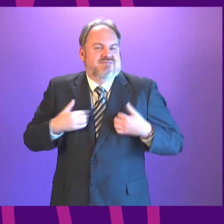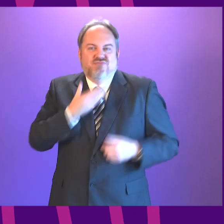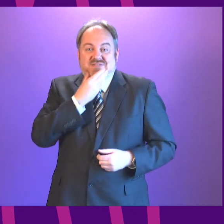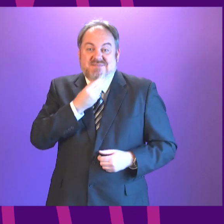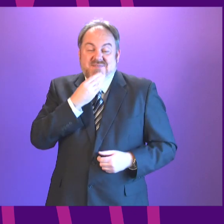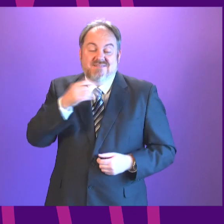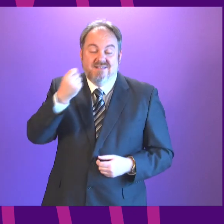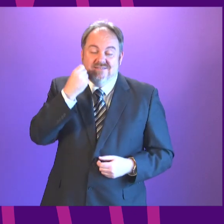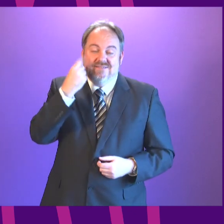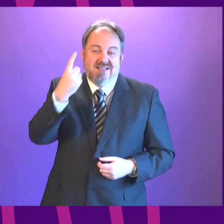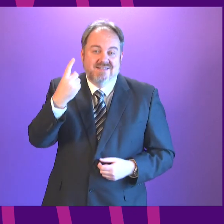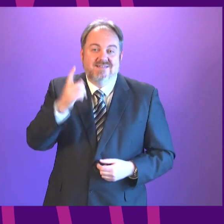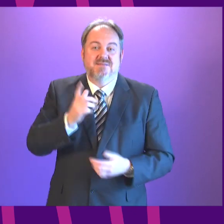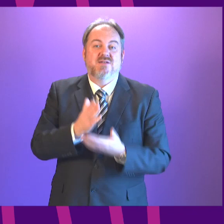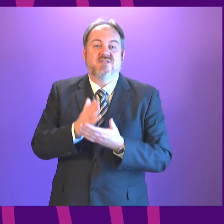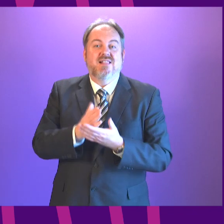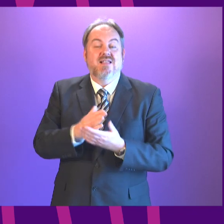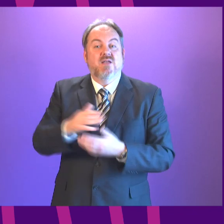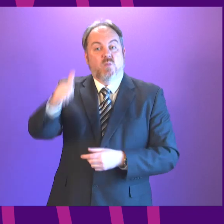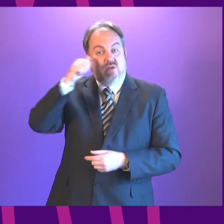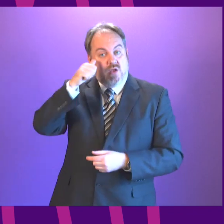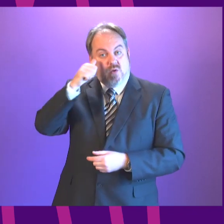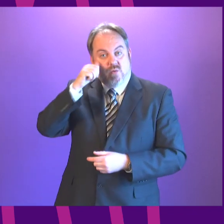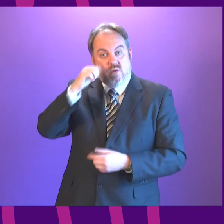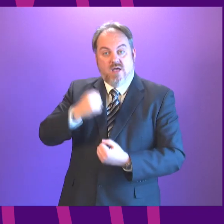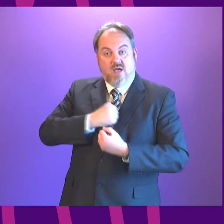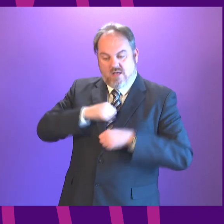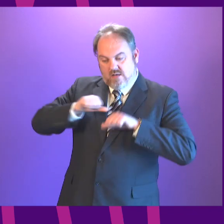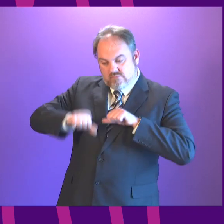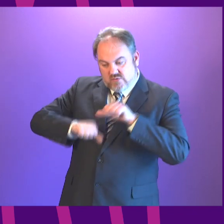our path out of the pandemic would not always be smooth and straightforward, and that it